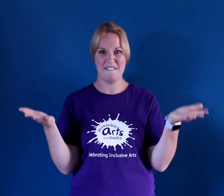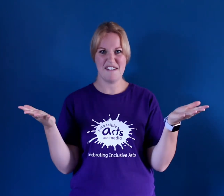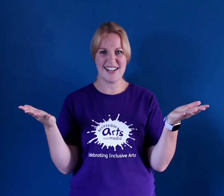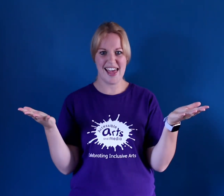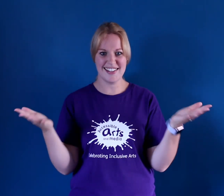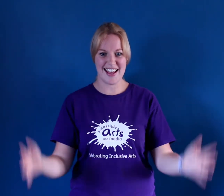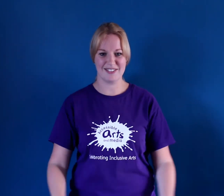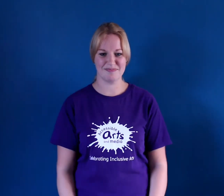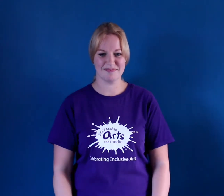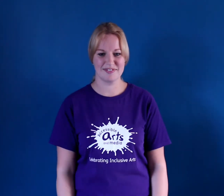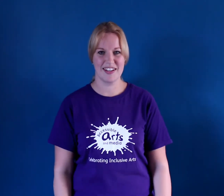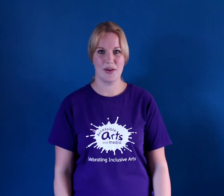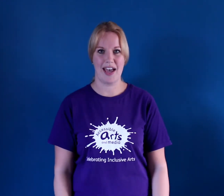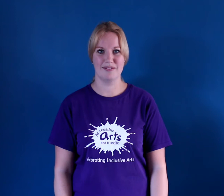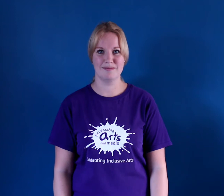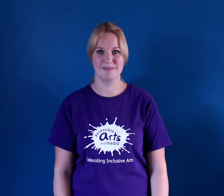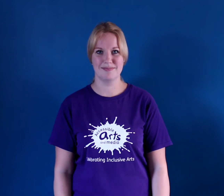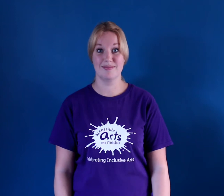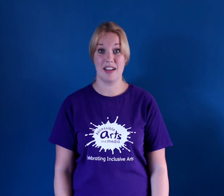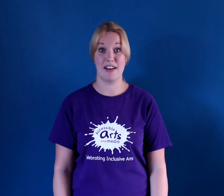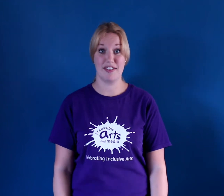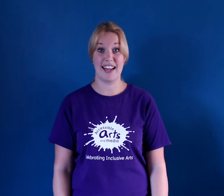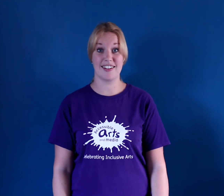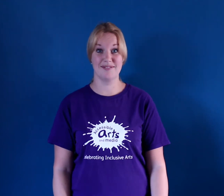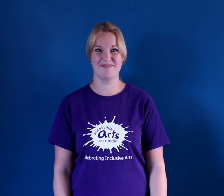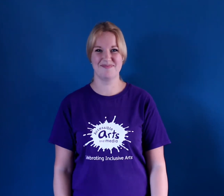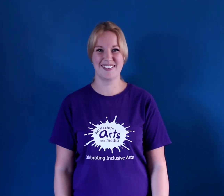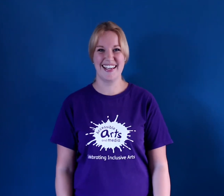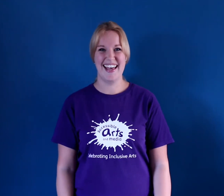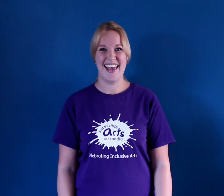Fantastic! Ok, ready for the next lot?